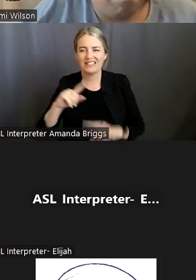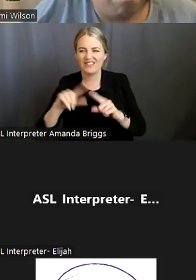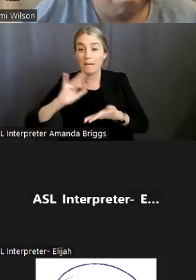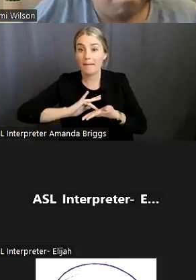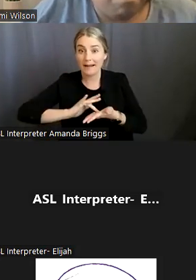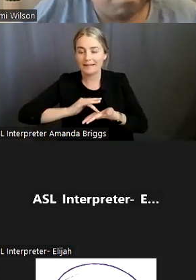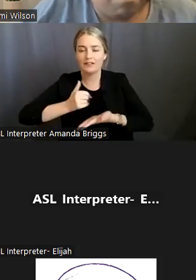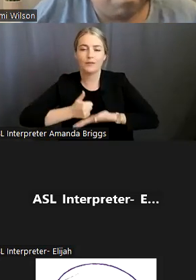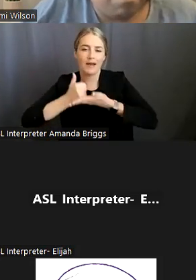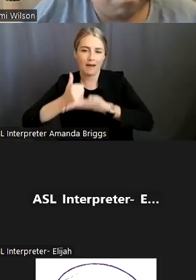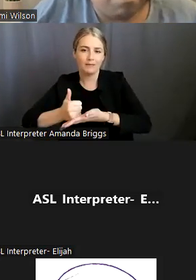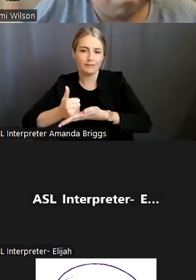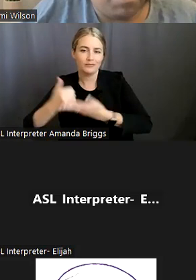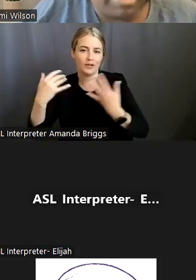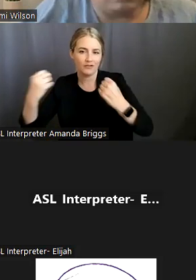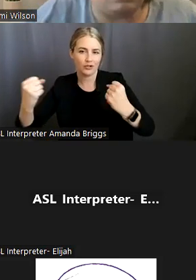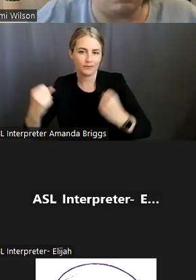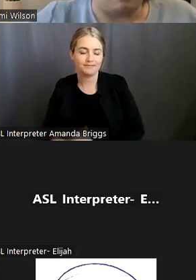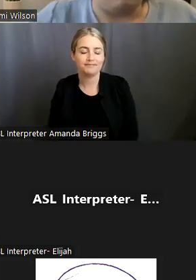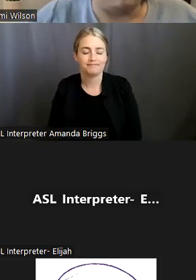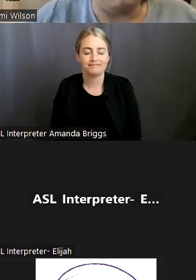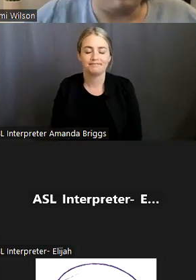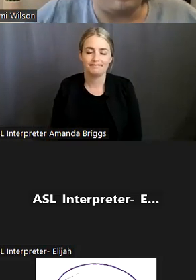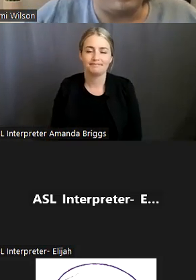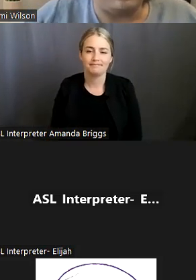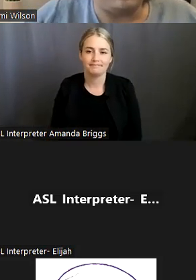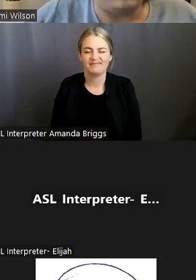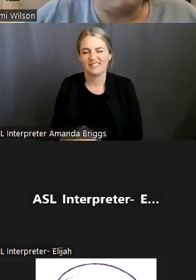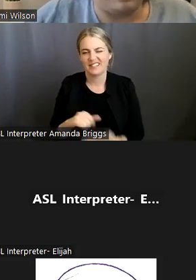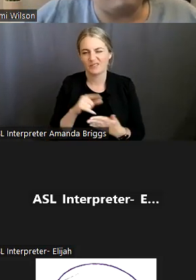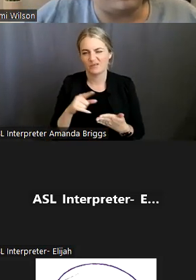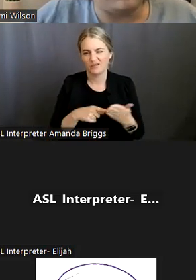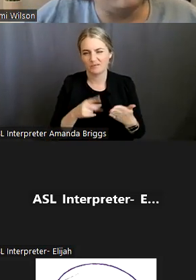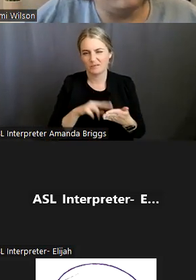So that's what they mean by medication assisted recovery.